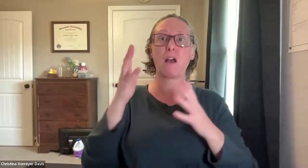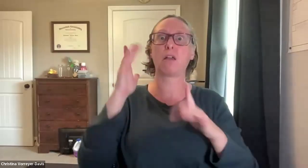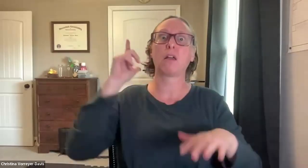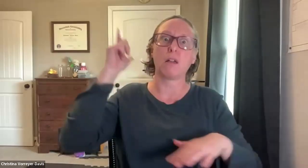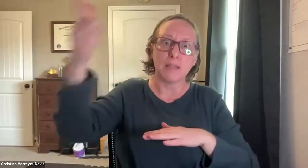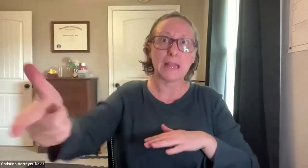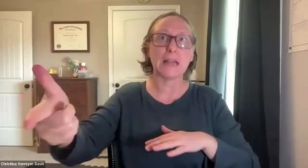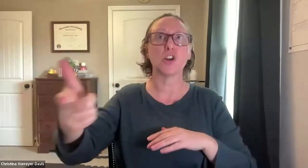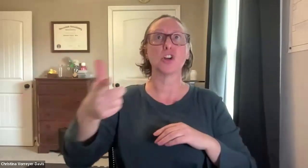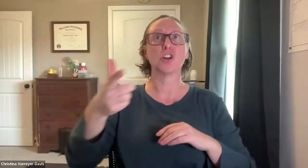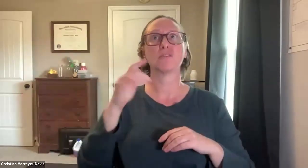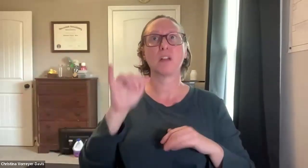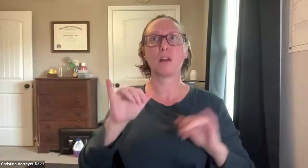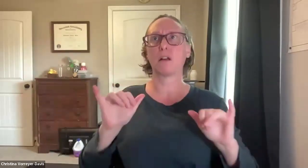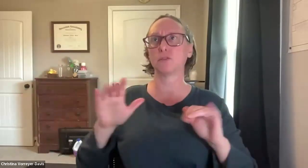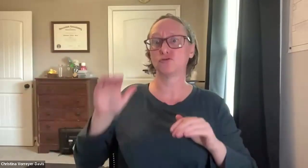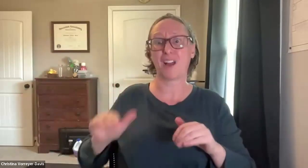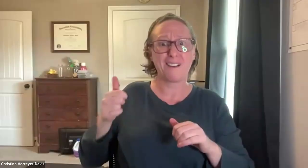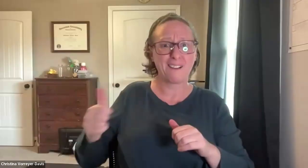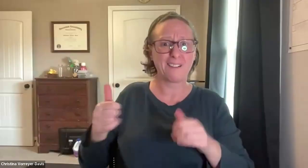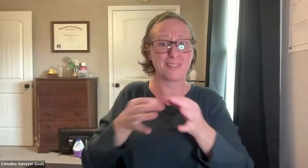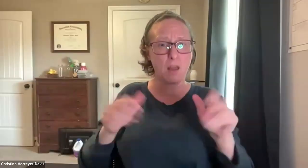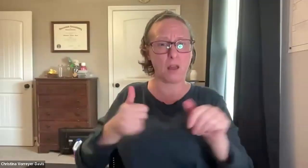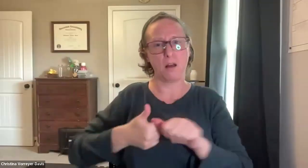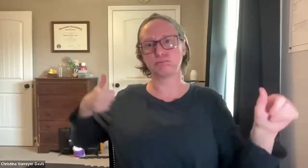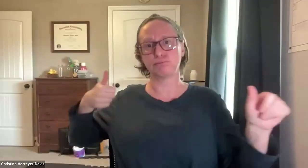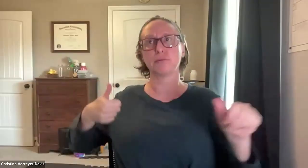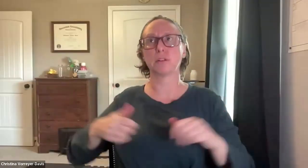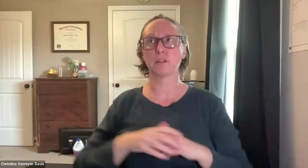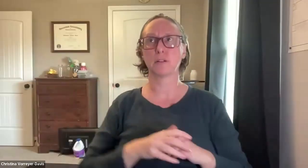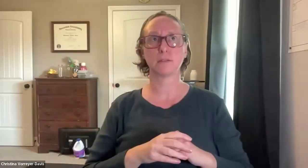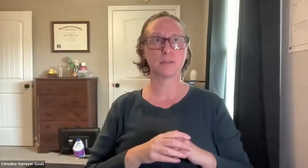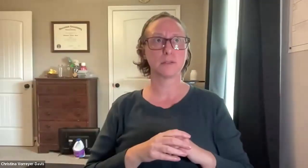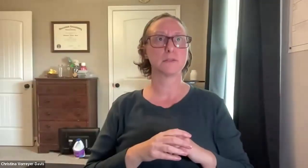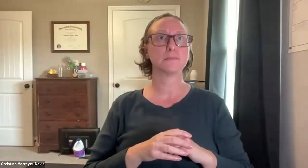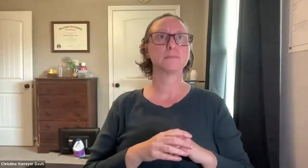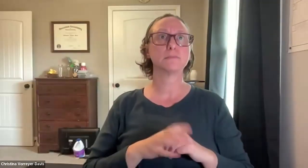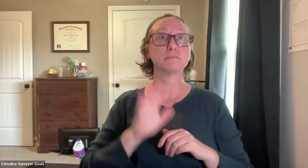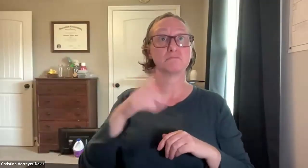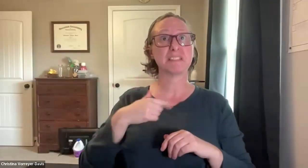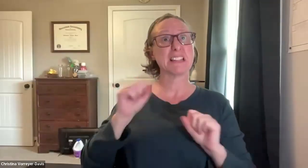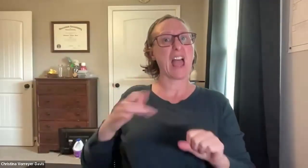a good experience, or they found out much later that their child was behind on language development.